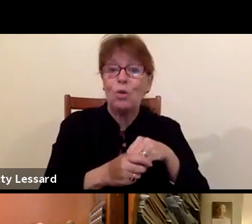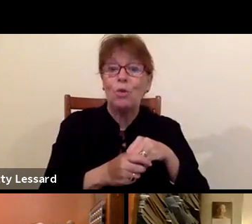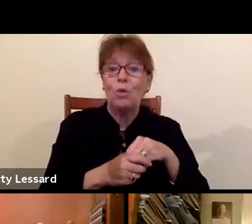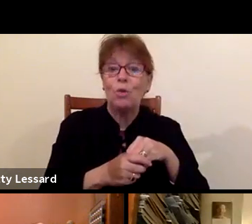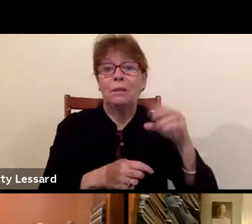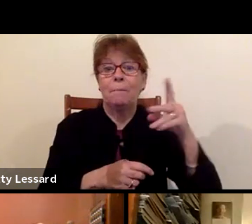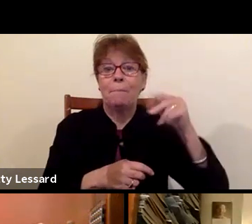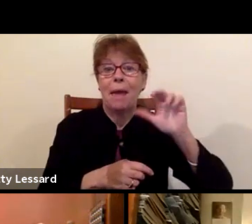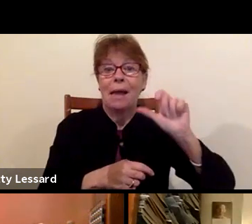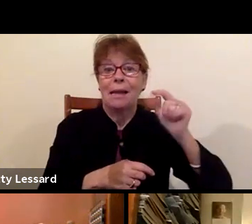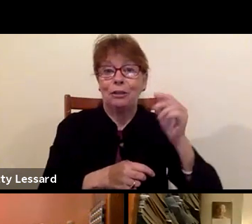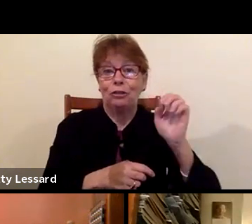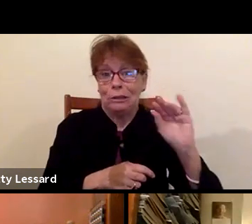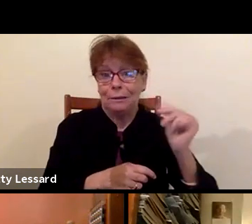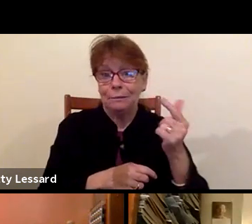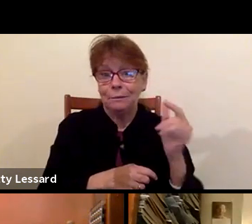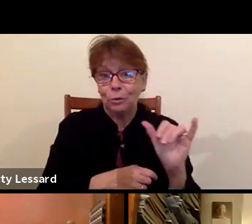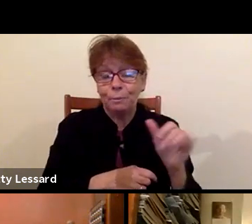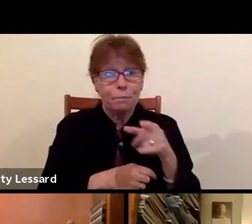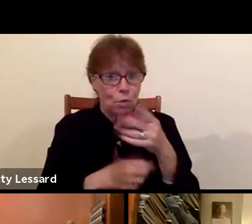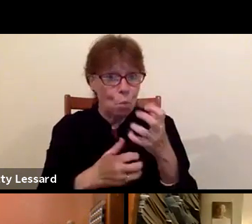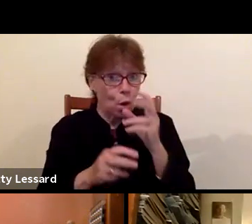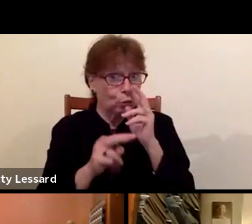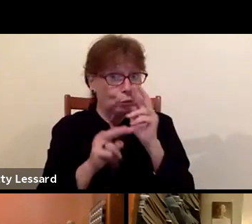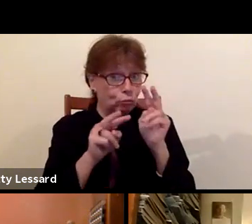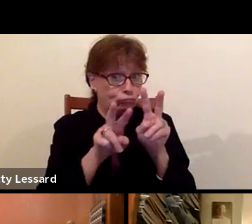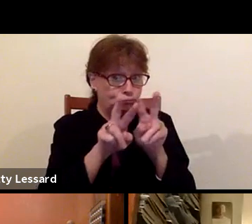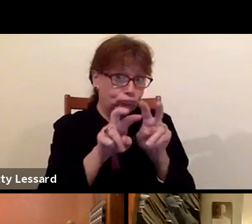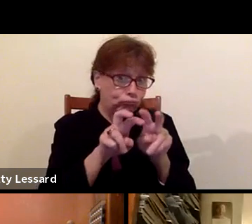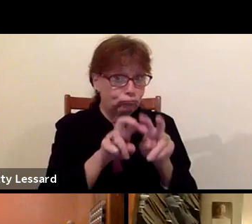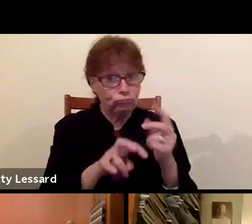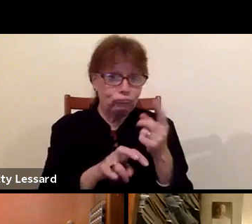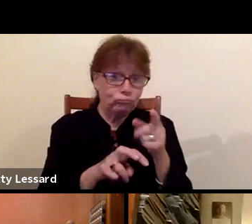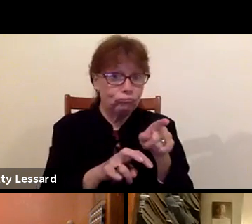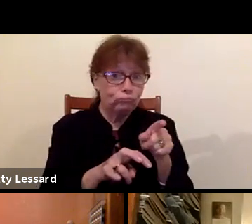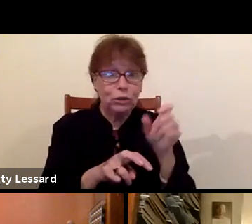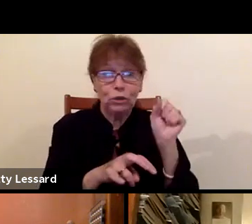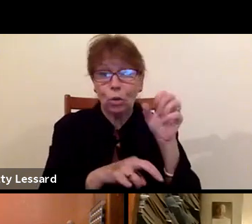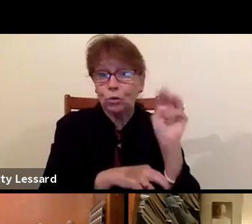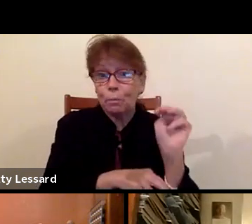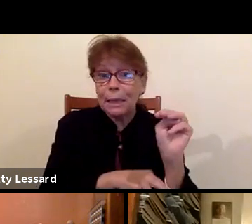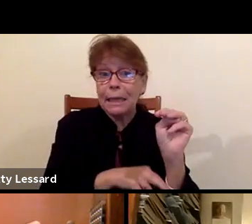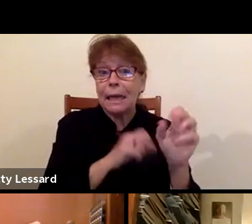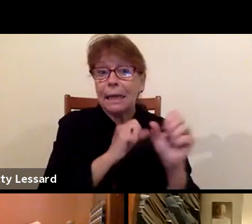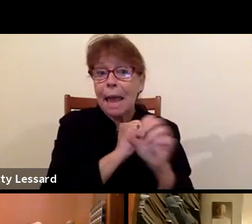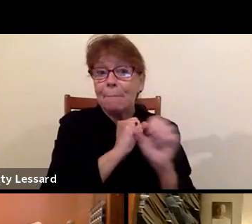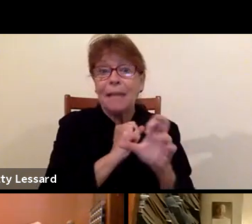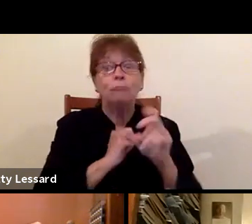about accessible social media. I wanted to mention that Microsoft and Apple are both pretty much the gold standard